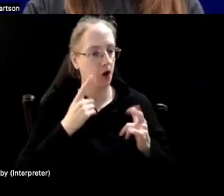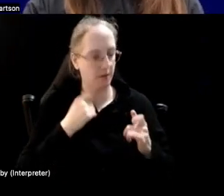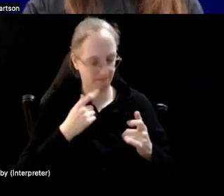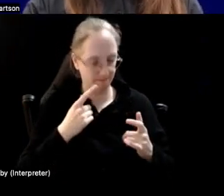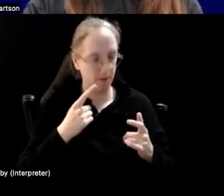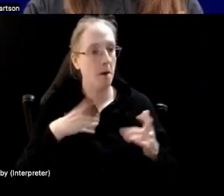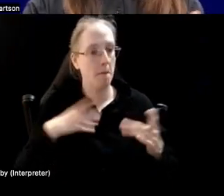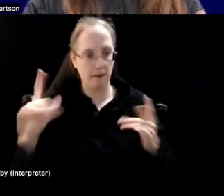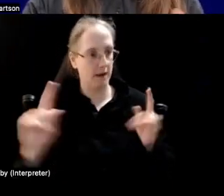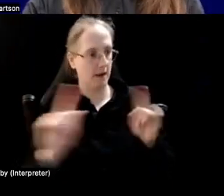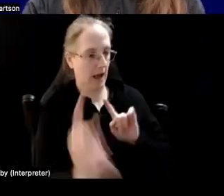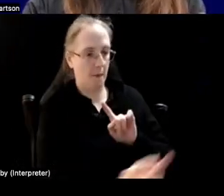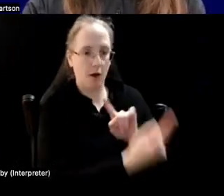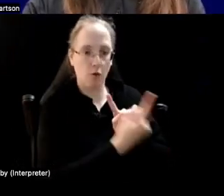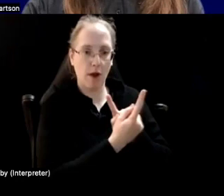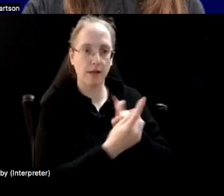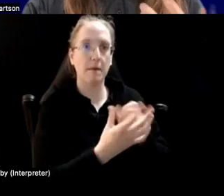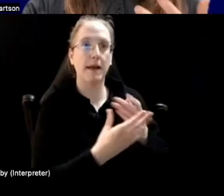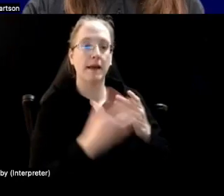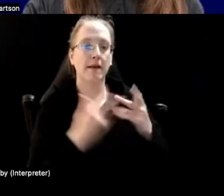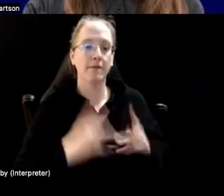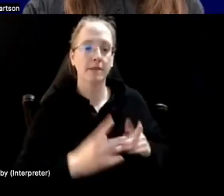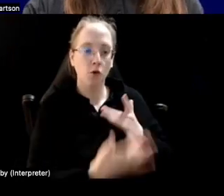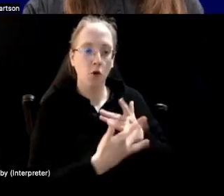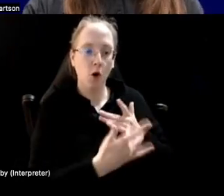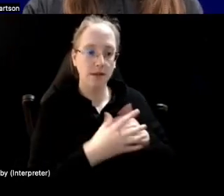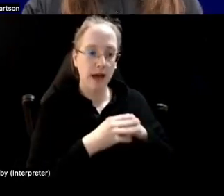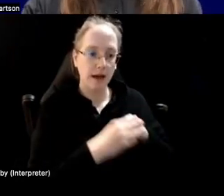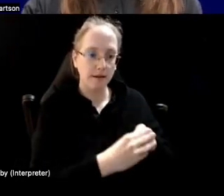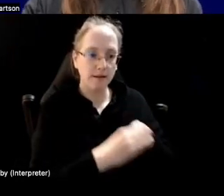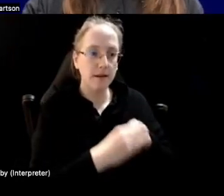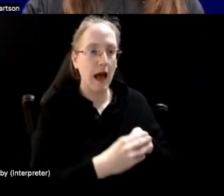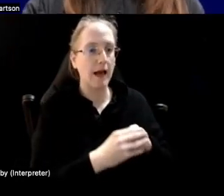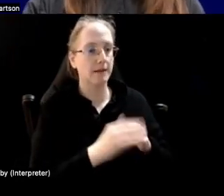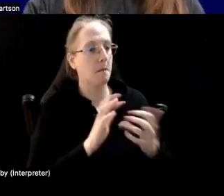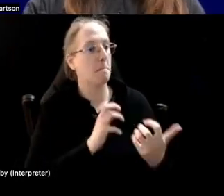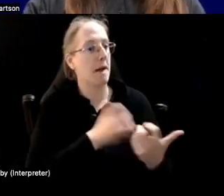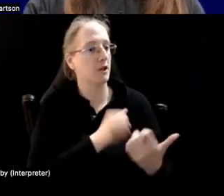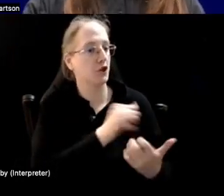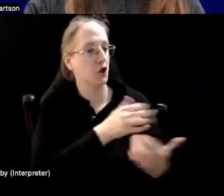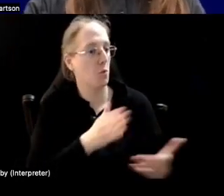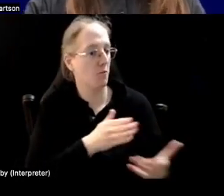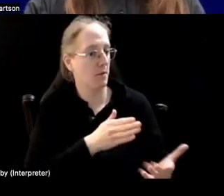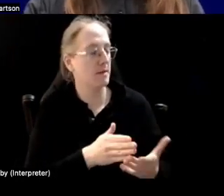contact and replicating the movements, and depending on her vision and hearing,